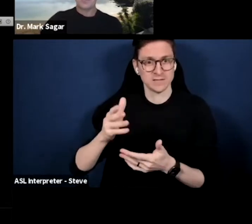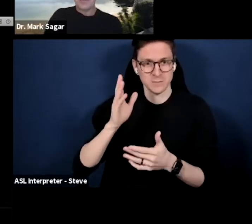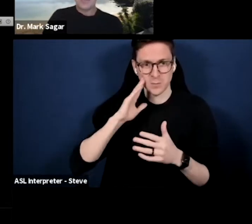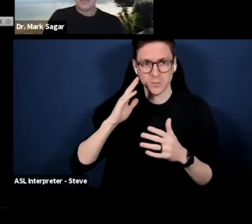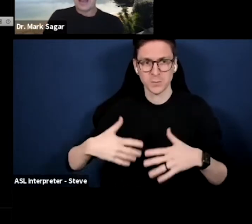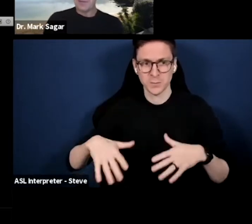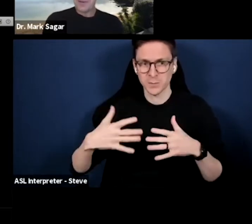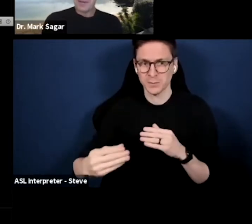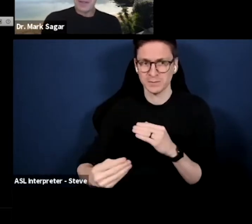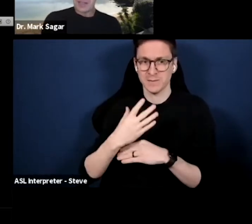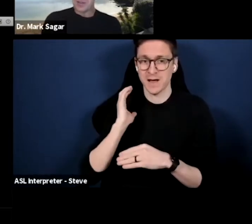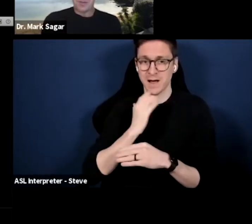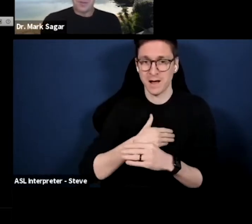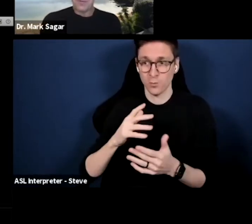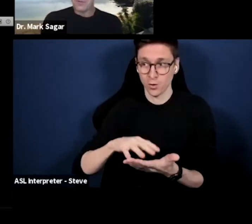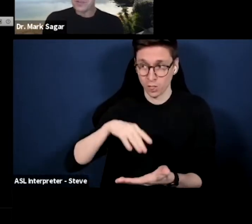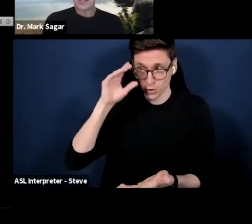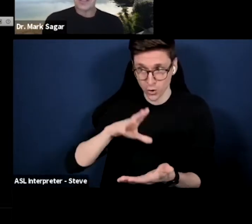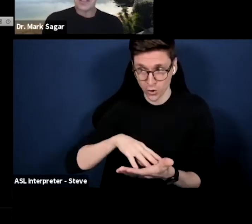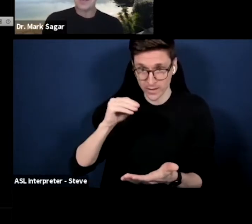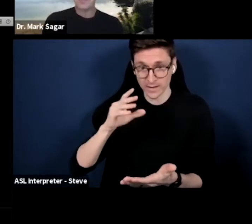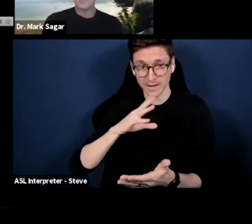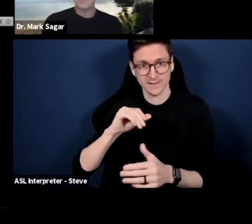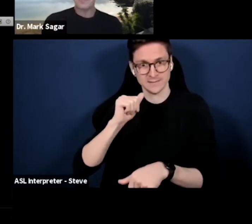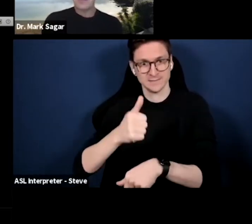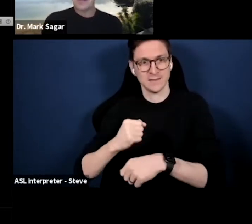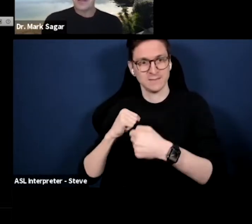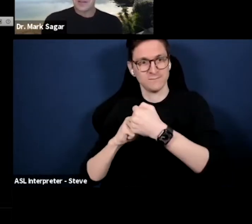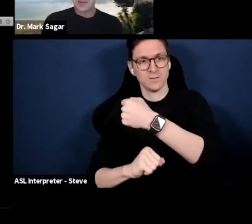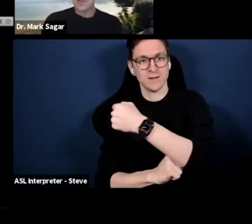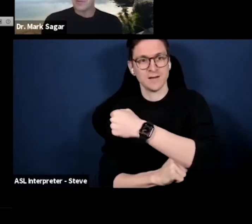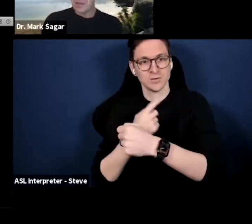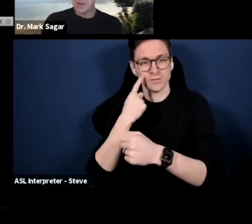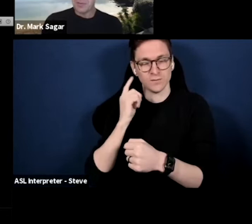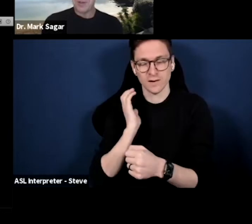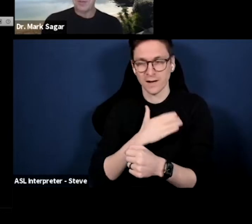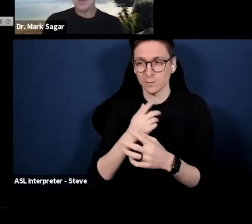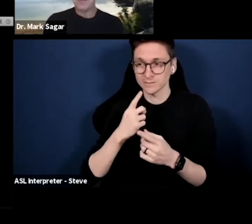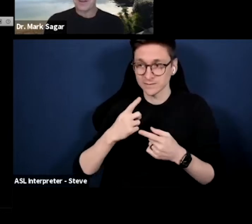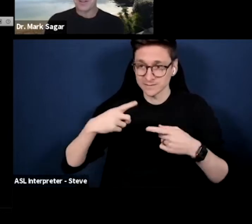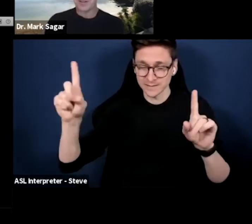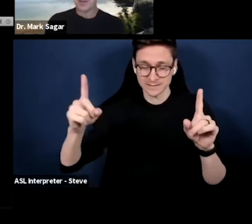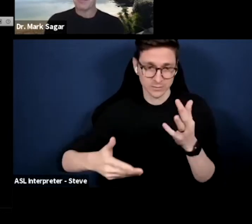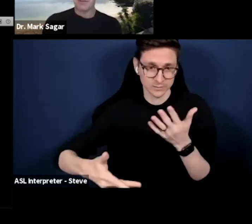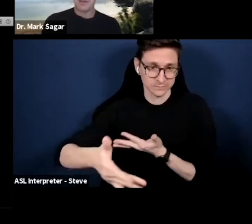and lay the foundation for successful social and emotional functioning through life